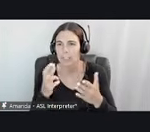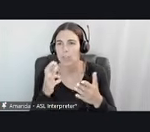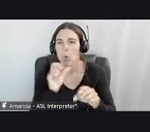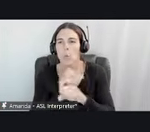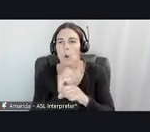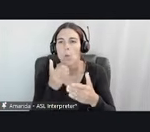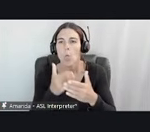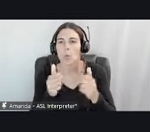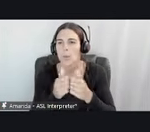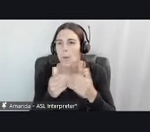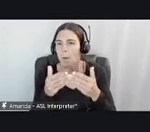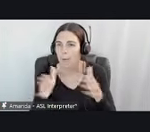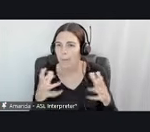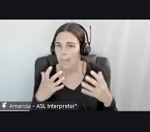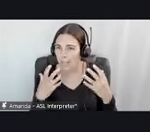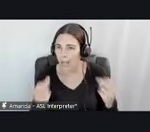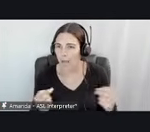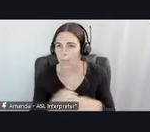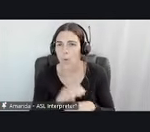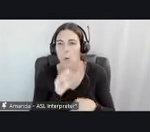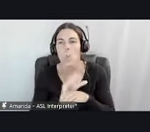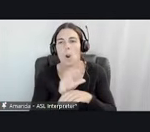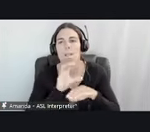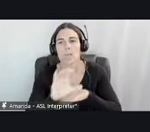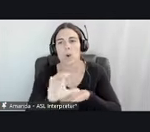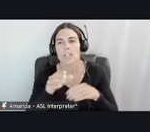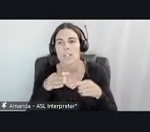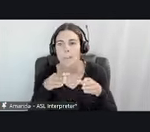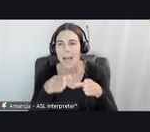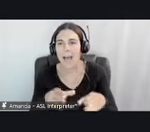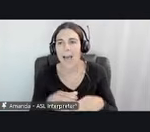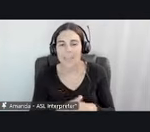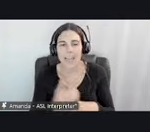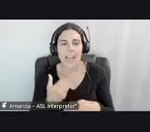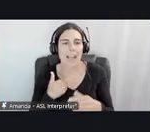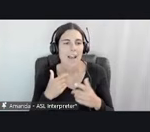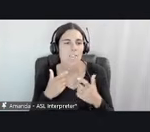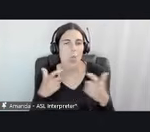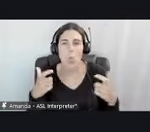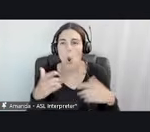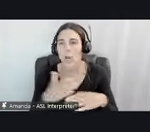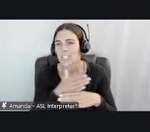with public health workforce pathways. they have um largecale evaluation and training capacity